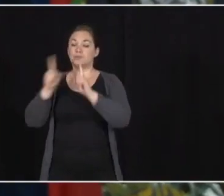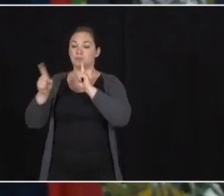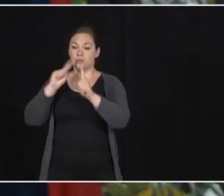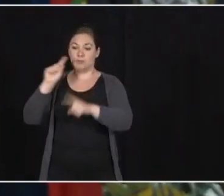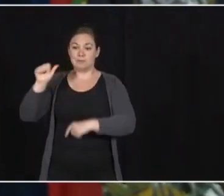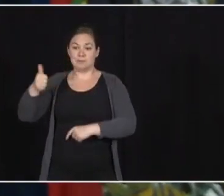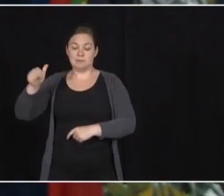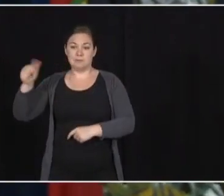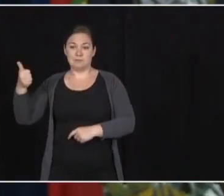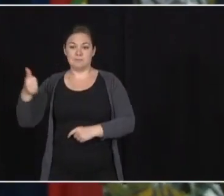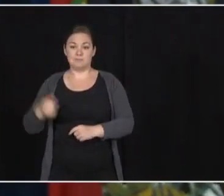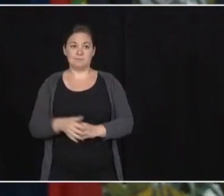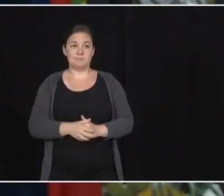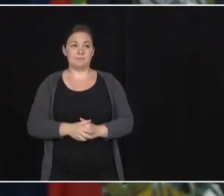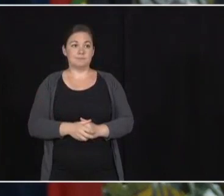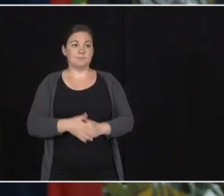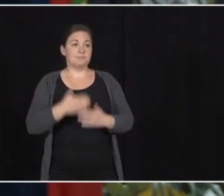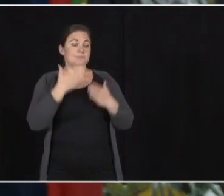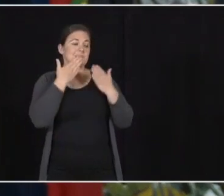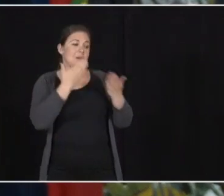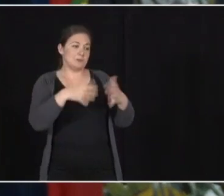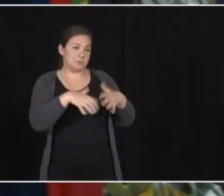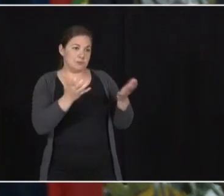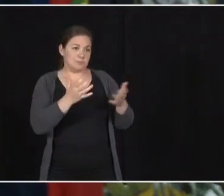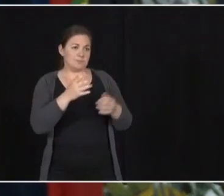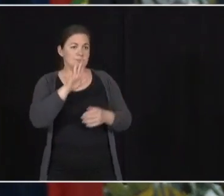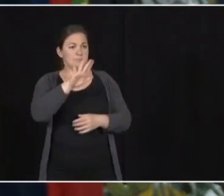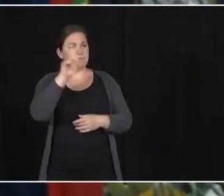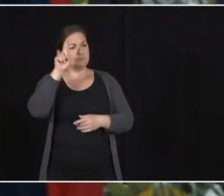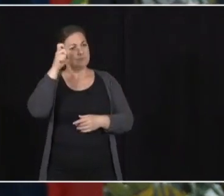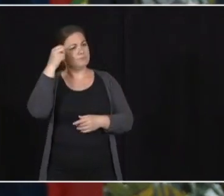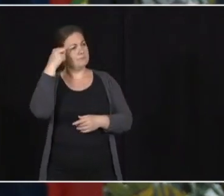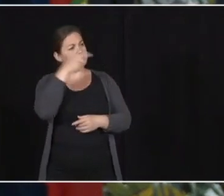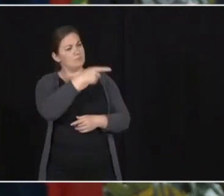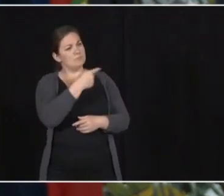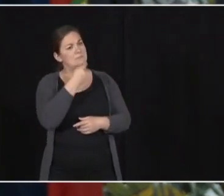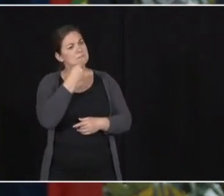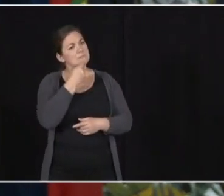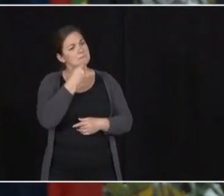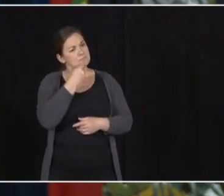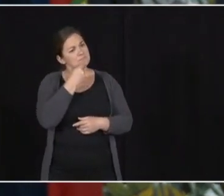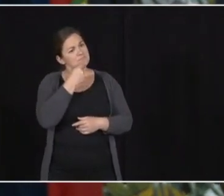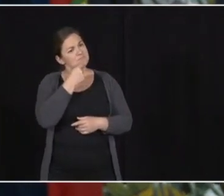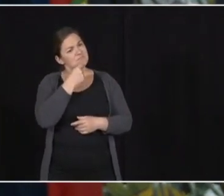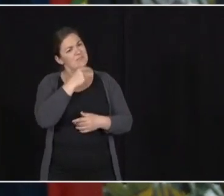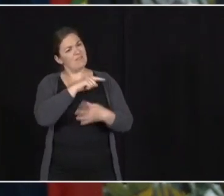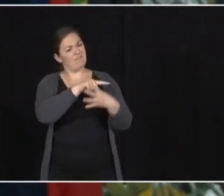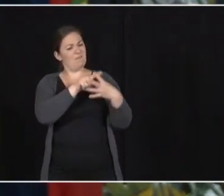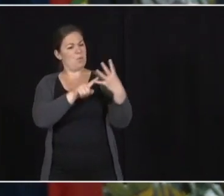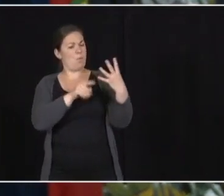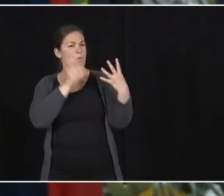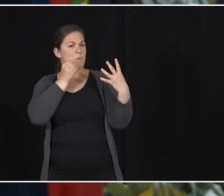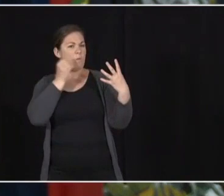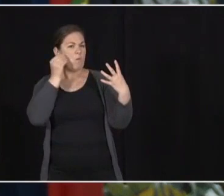Premier, on the inspections of the four specific homes laid out in the military report, are you setting